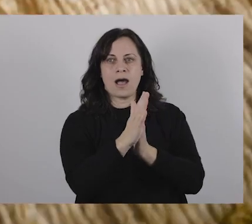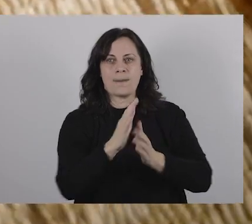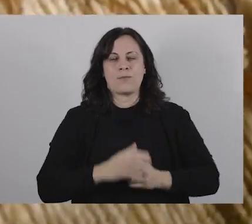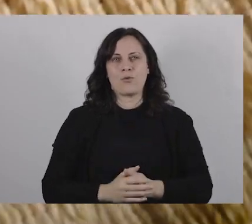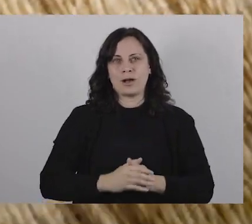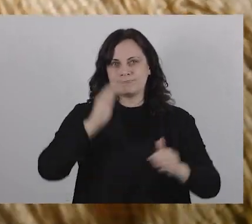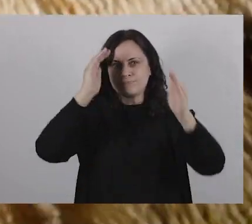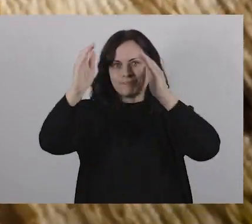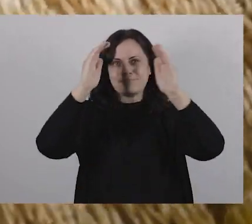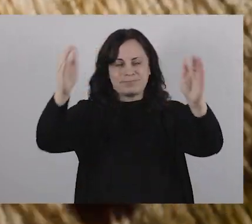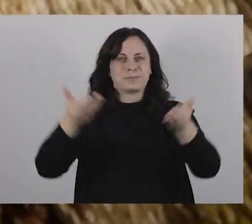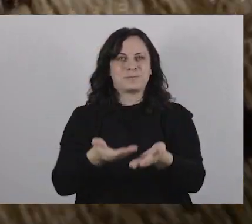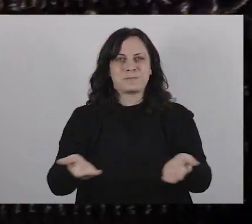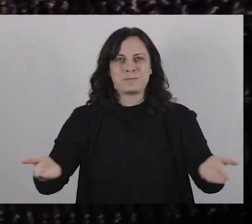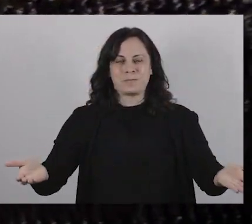Nō reira, tēnā koutou katoa.